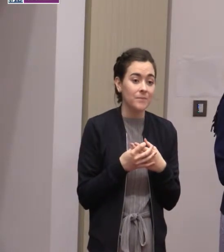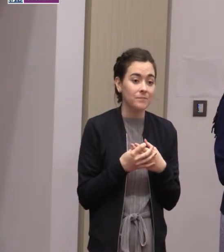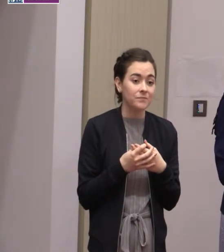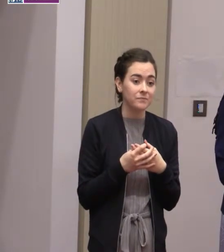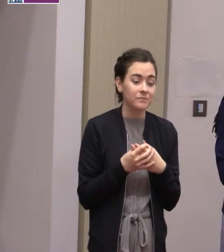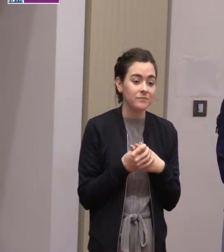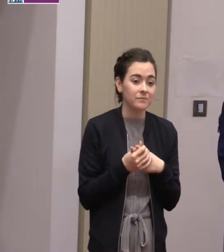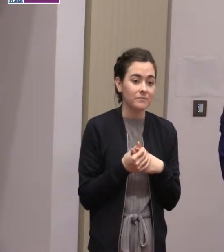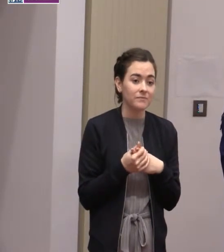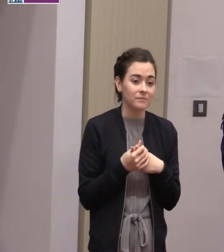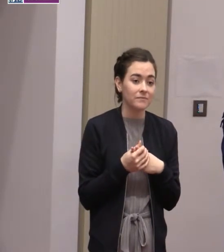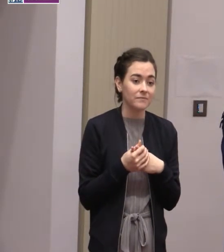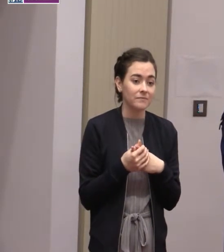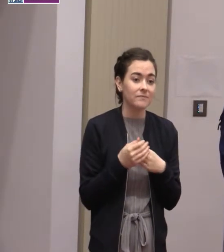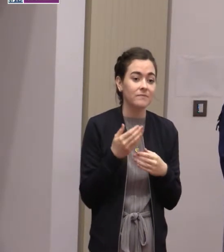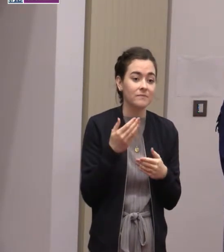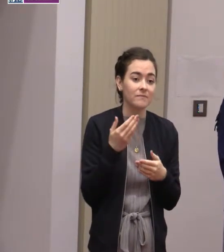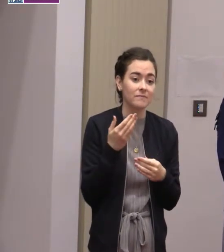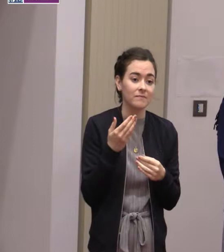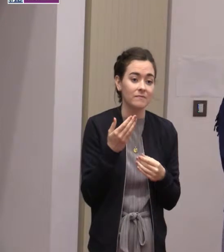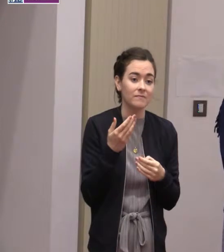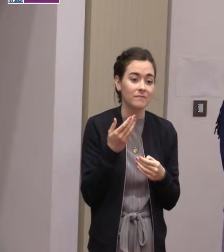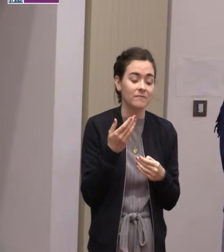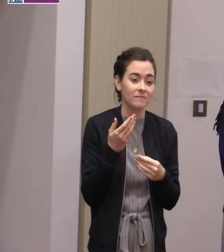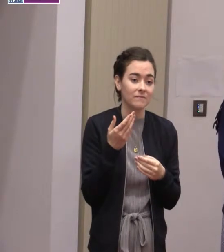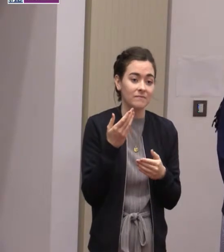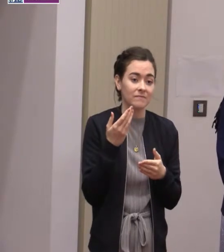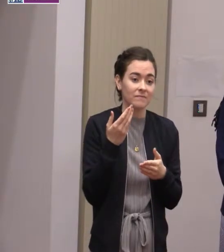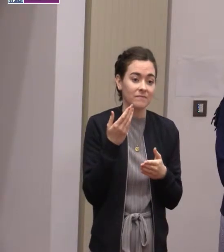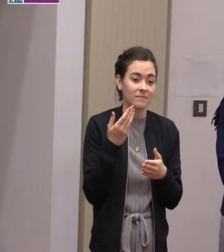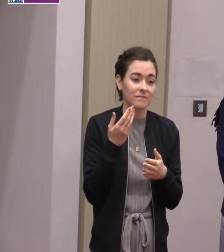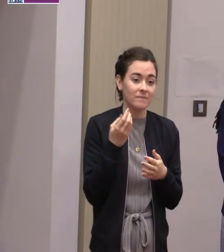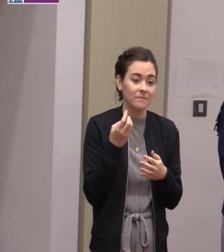and included in the community, I will read from the Kenya National survey, which was